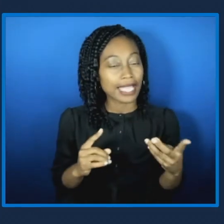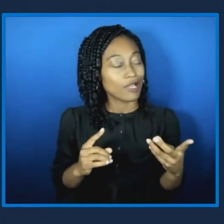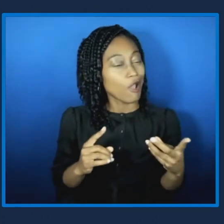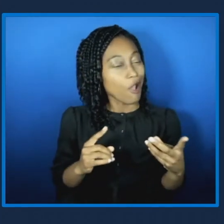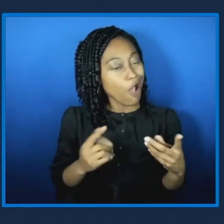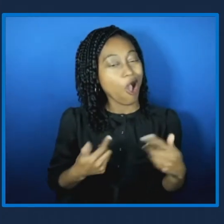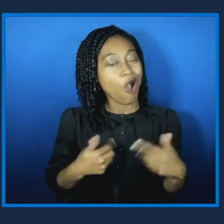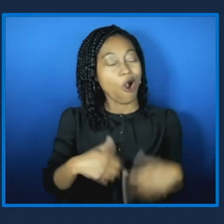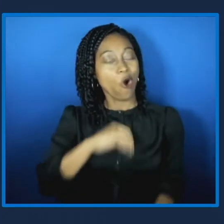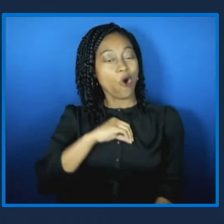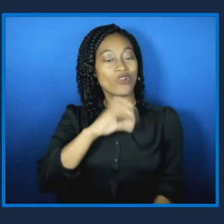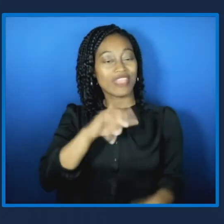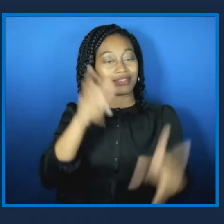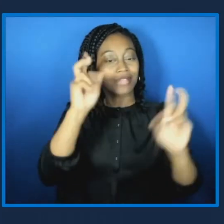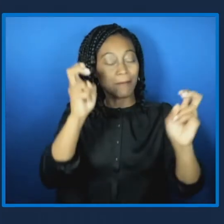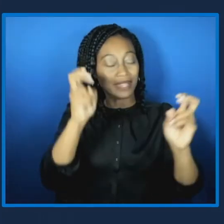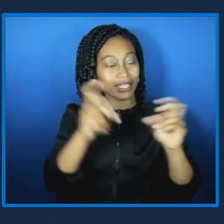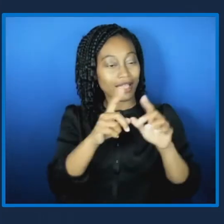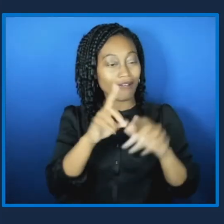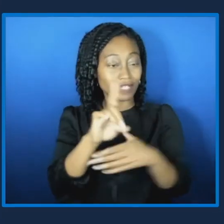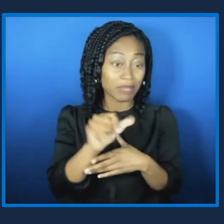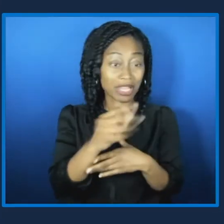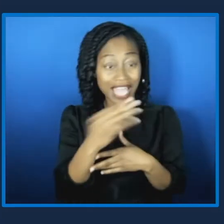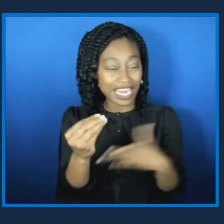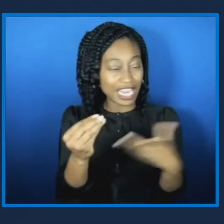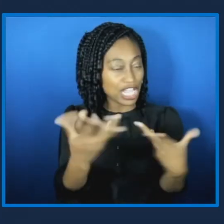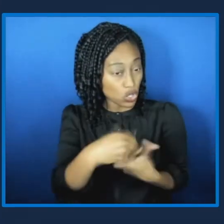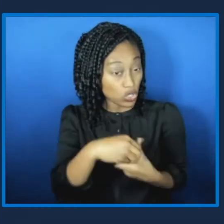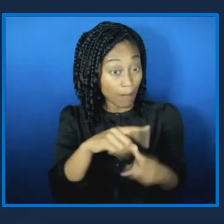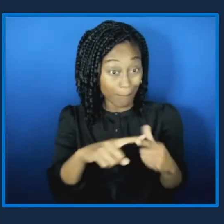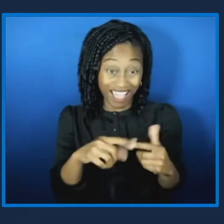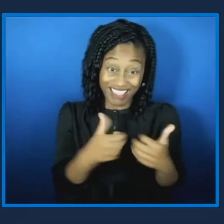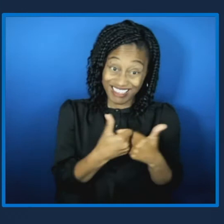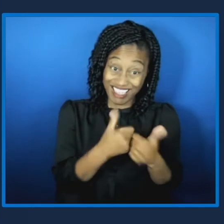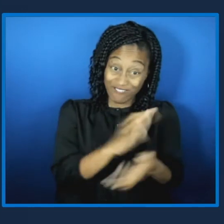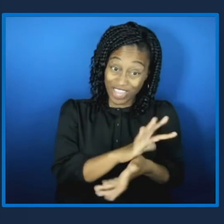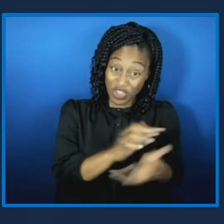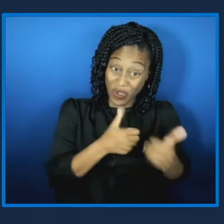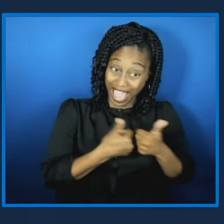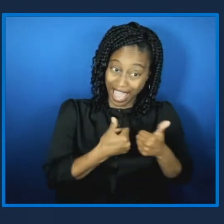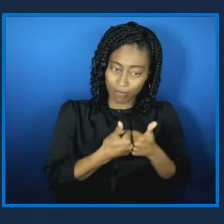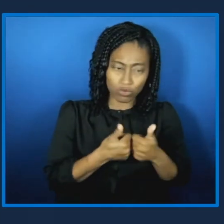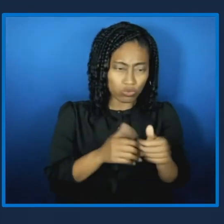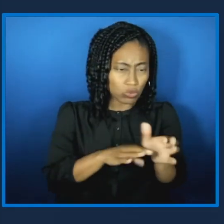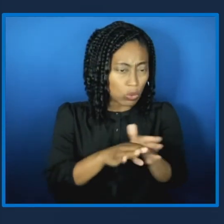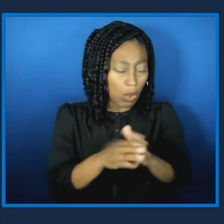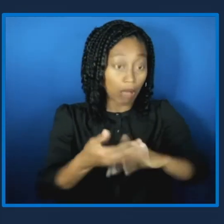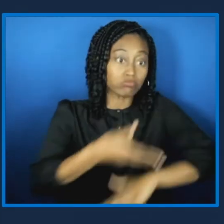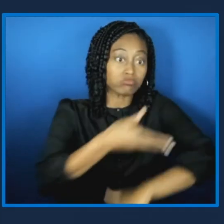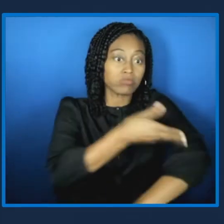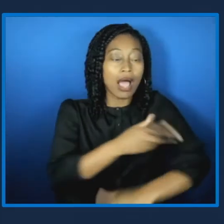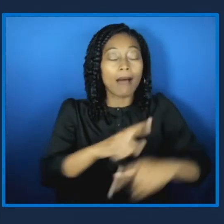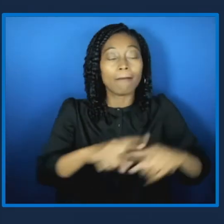But it's weird to me that it's gaming have really made amazing strides, but let's say healthcare hasn't in the same way